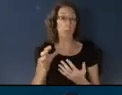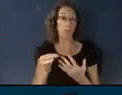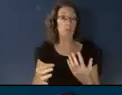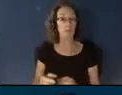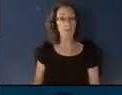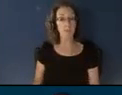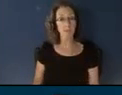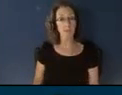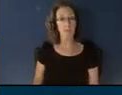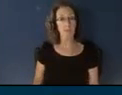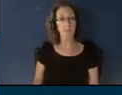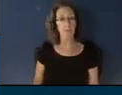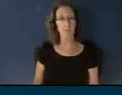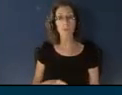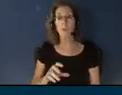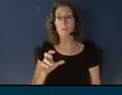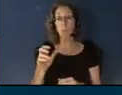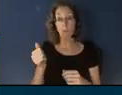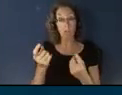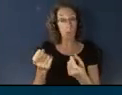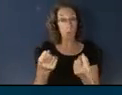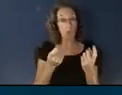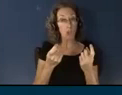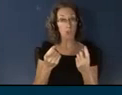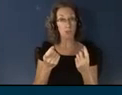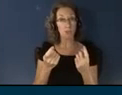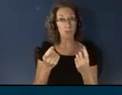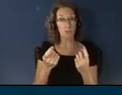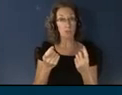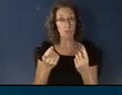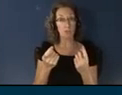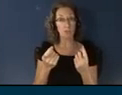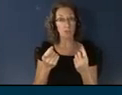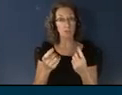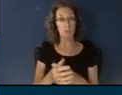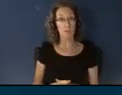Okay any questions about the posters?